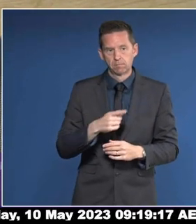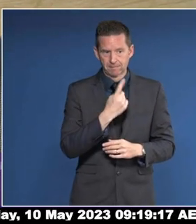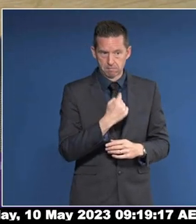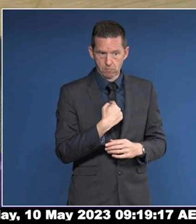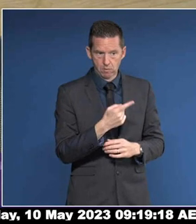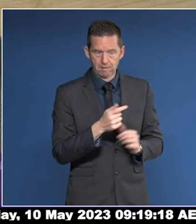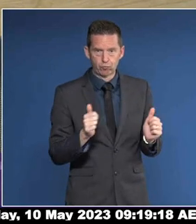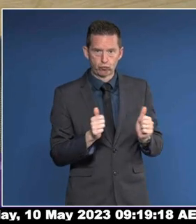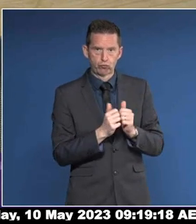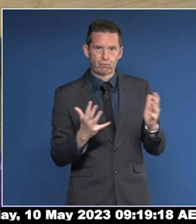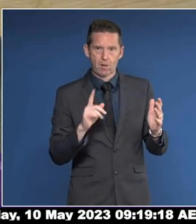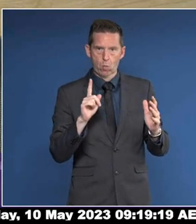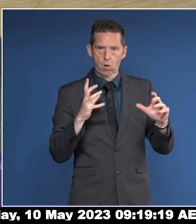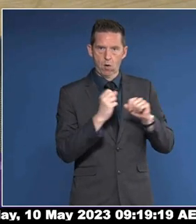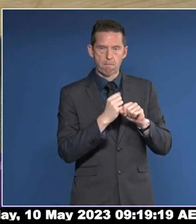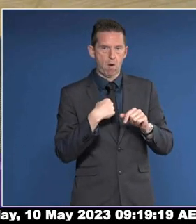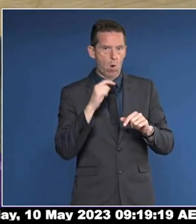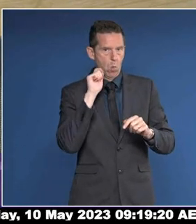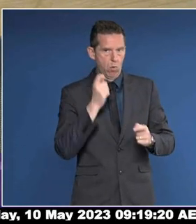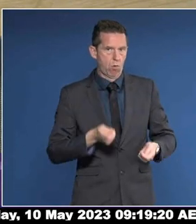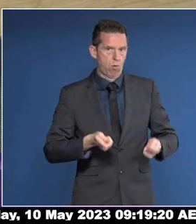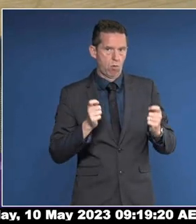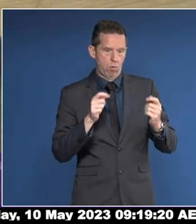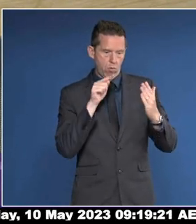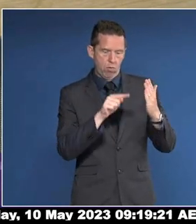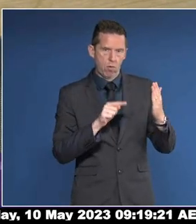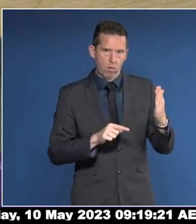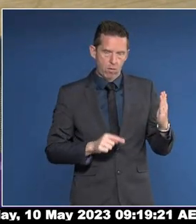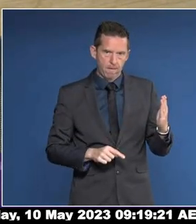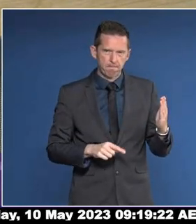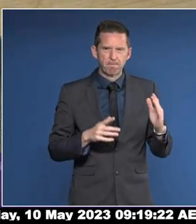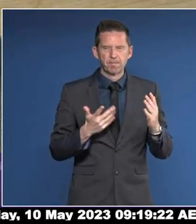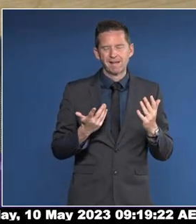summaries that I want to make. Just with the time available I'm not going to walk you through the detail of the